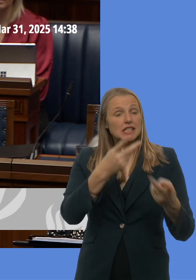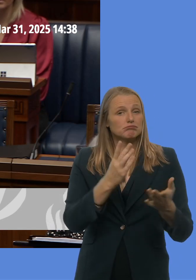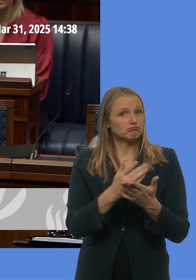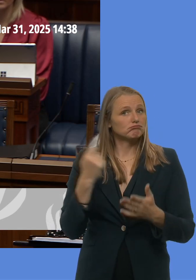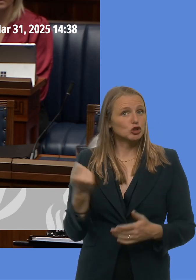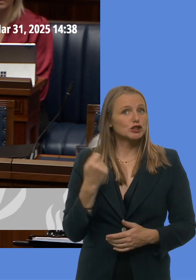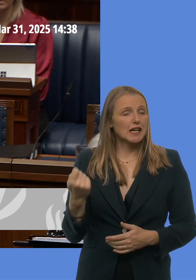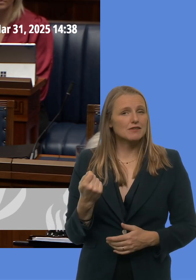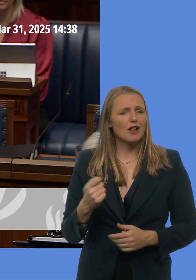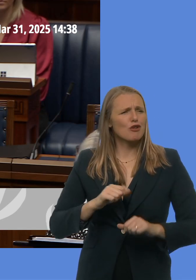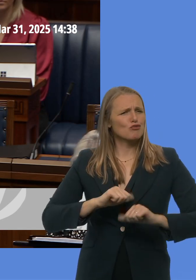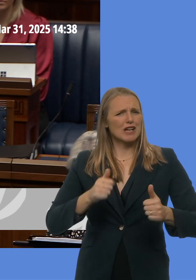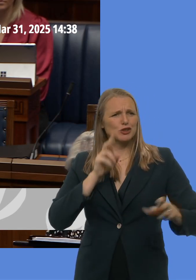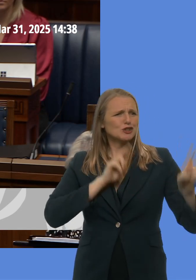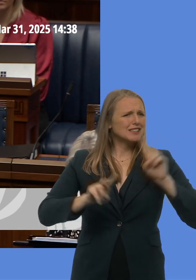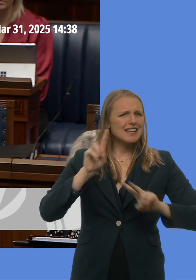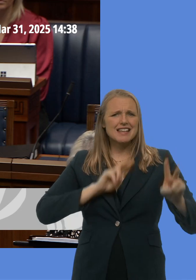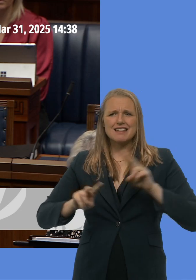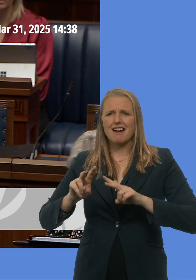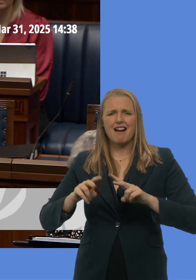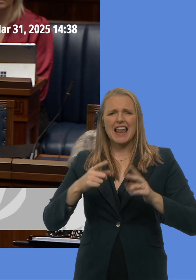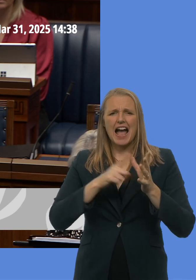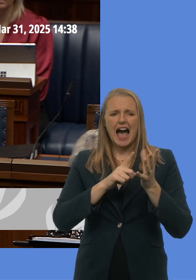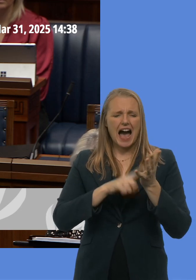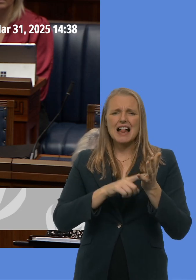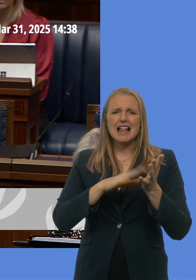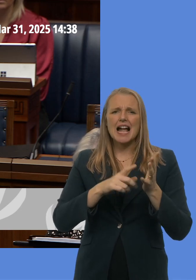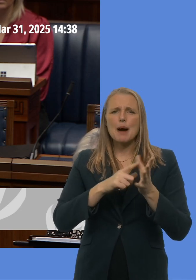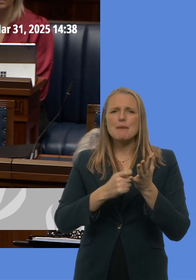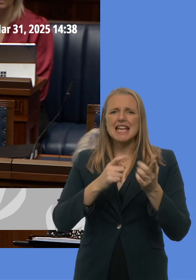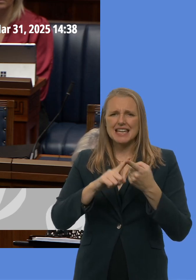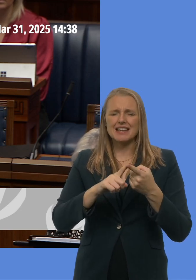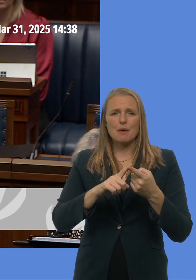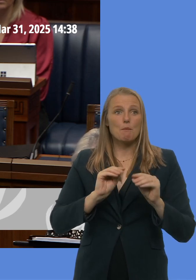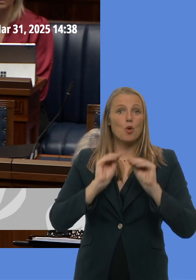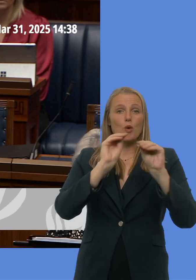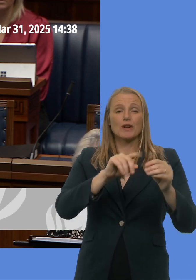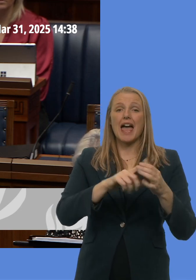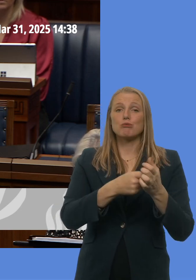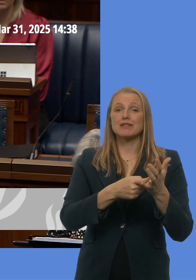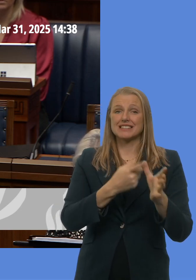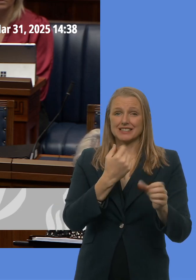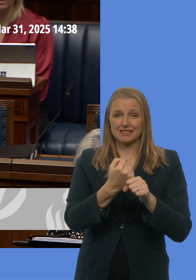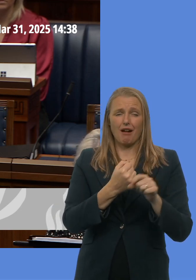It was great to see such a dynamic company such as Alchemy move into Everington Plaza, not only to move in but to be